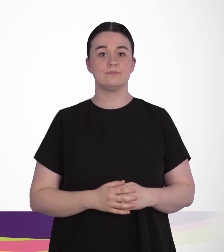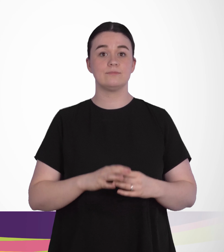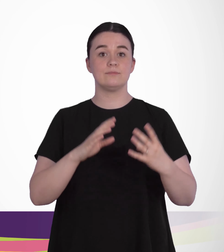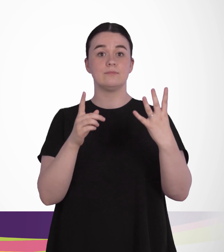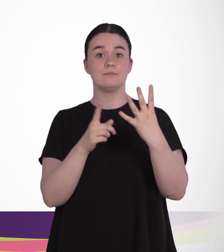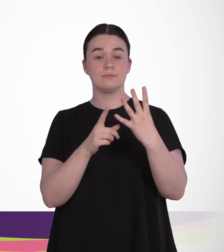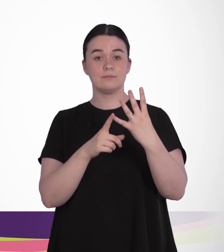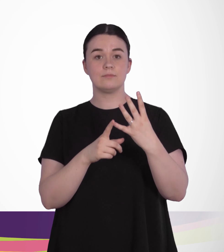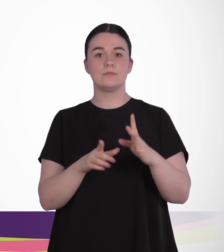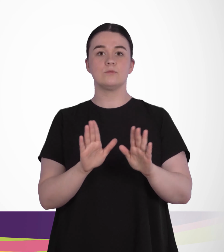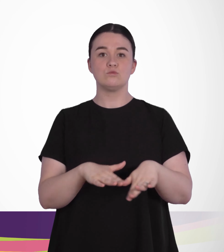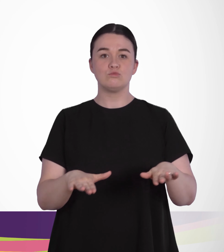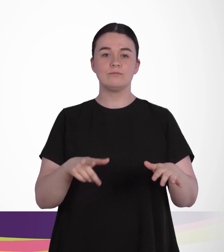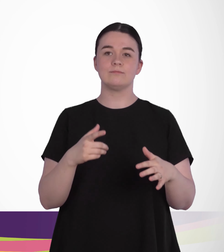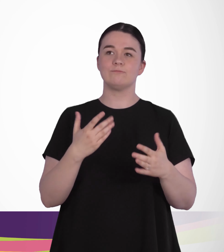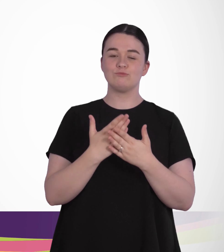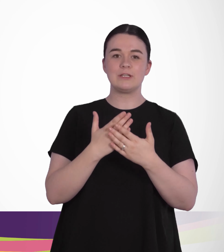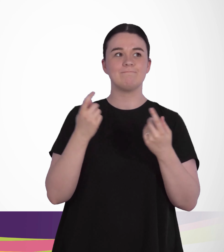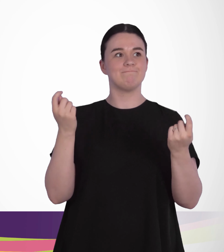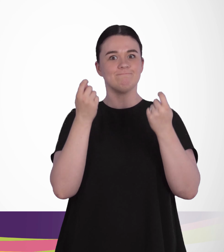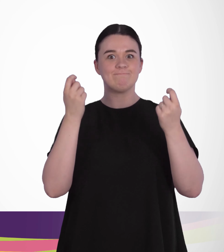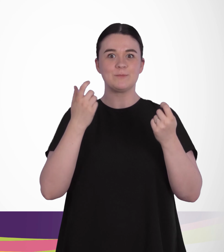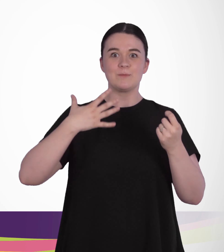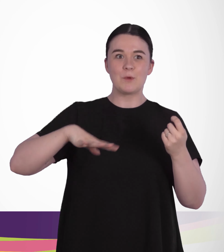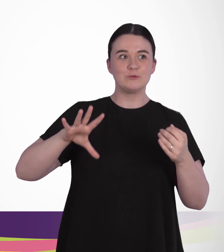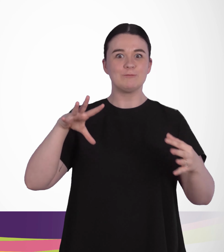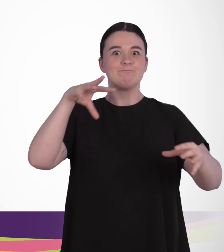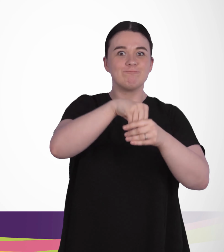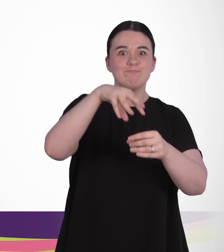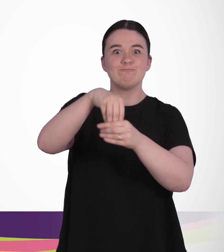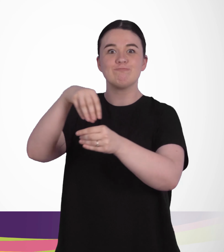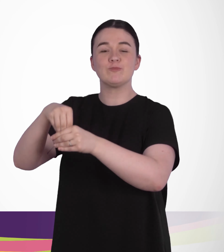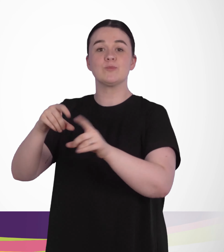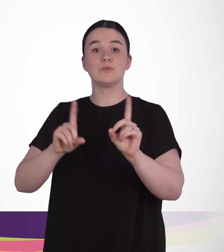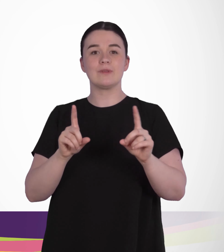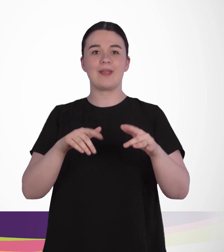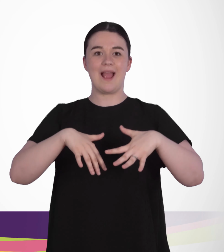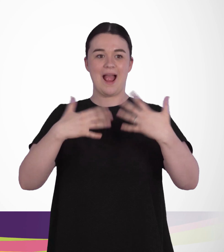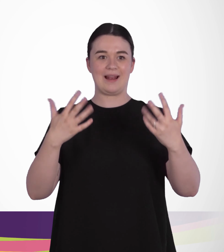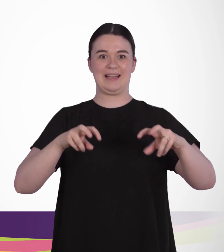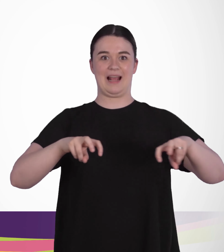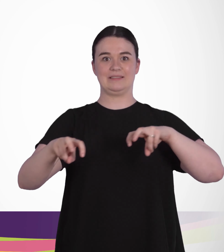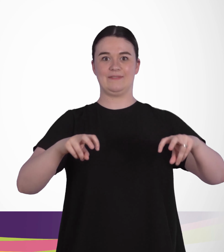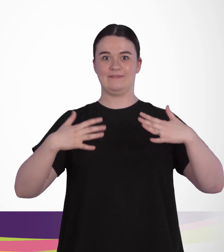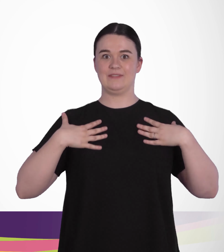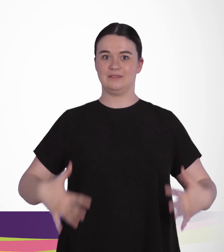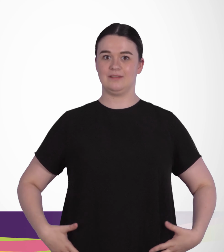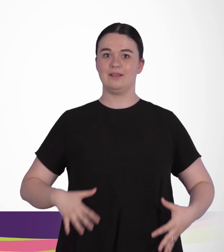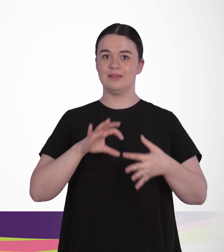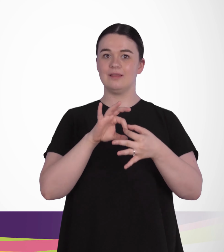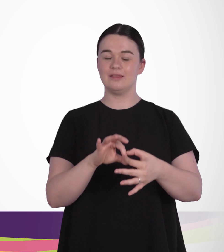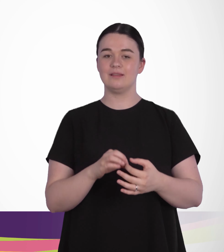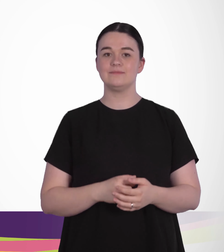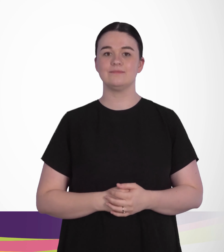• Children embrace opportunities to be physically active.